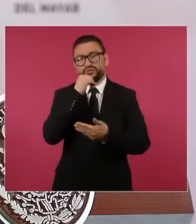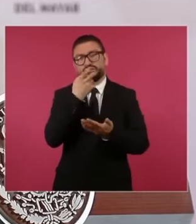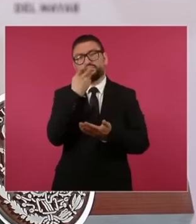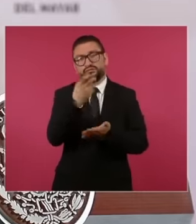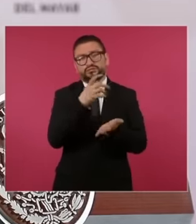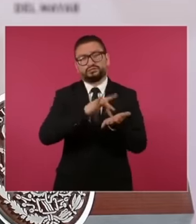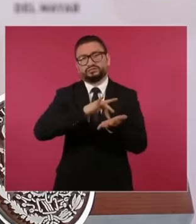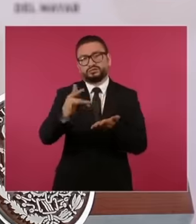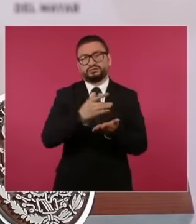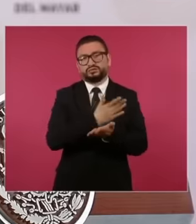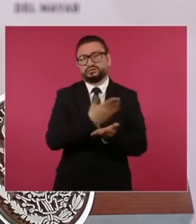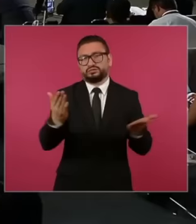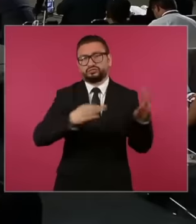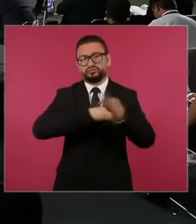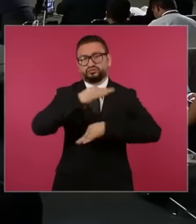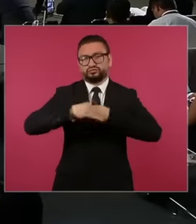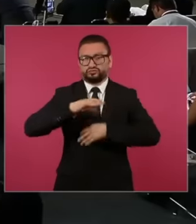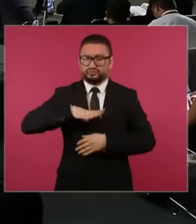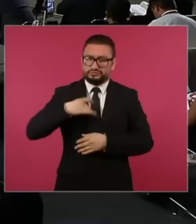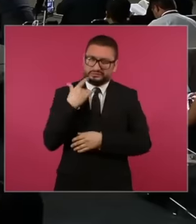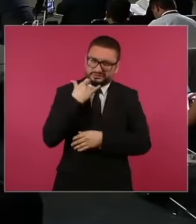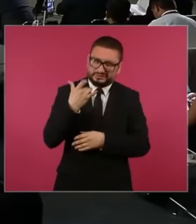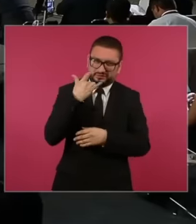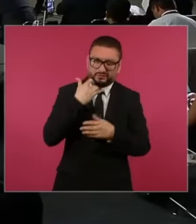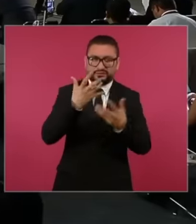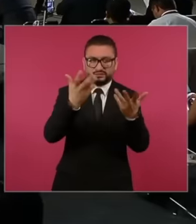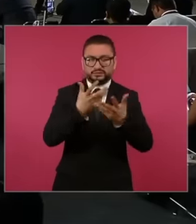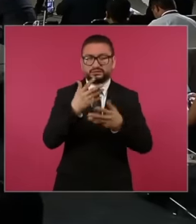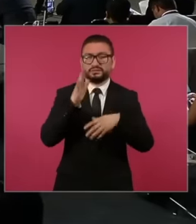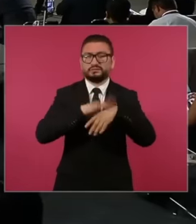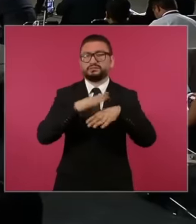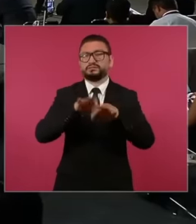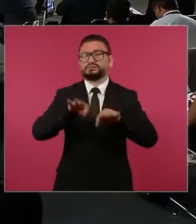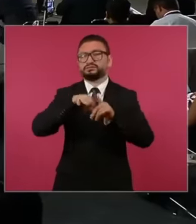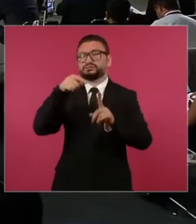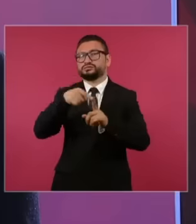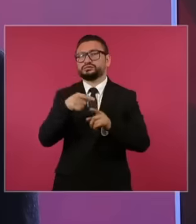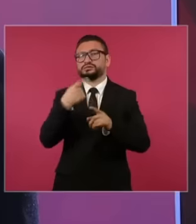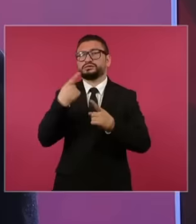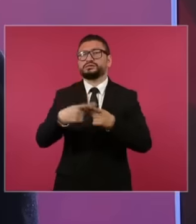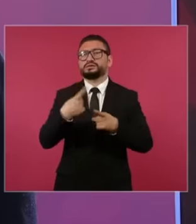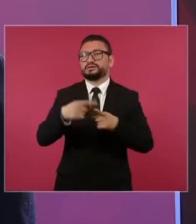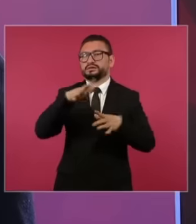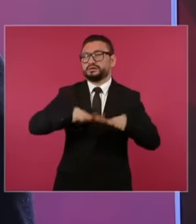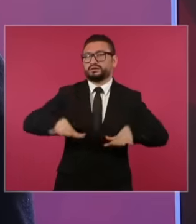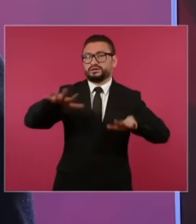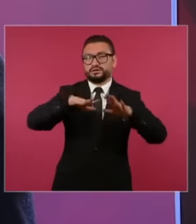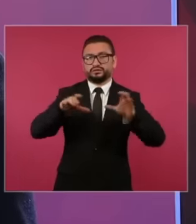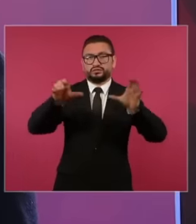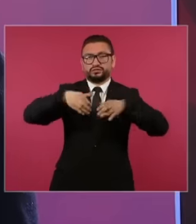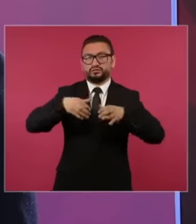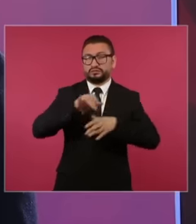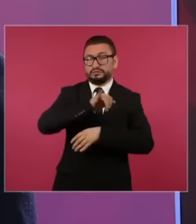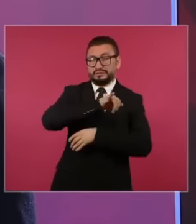everyone for this great effort and particularly to the residents of the most remote communities